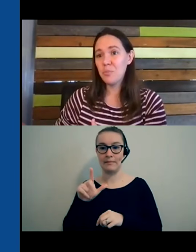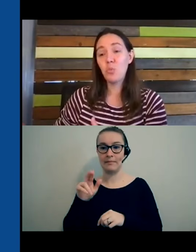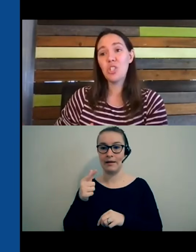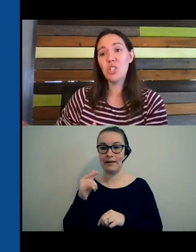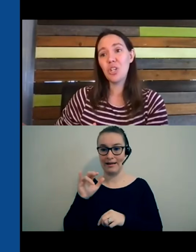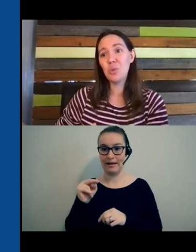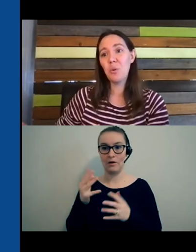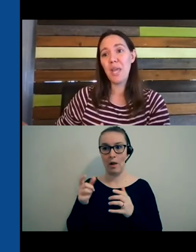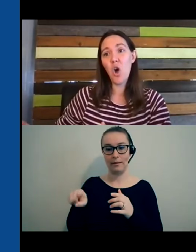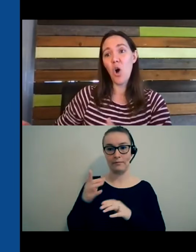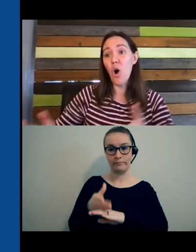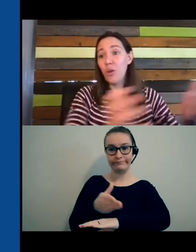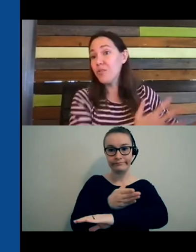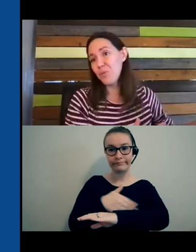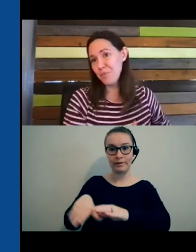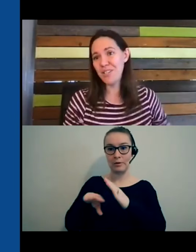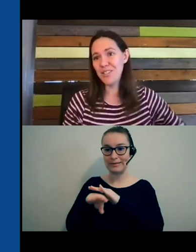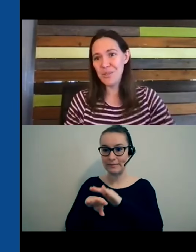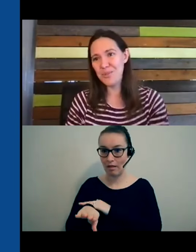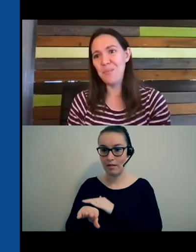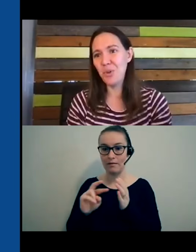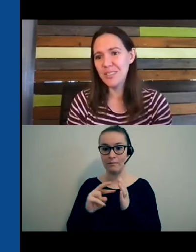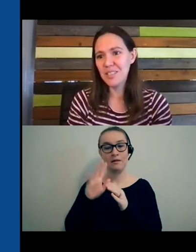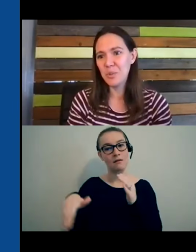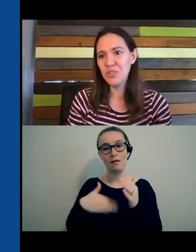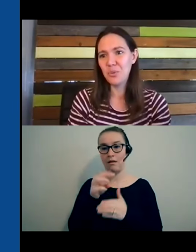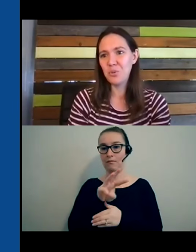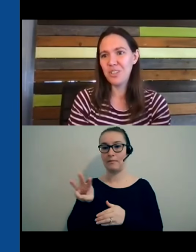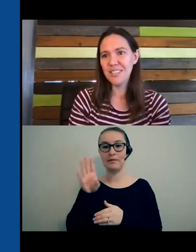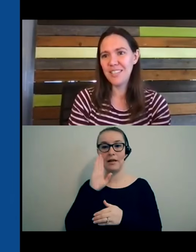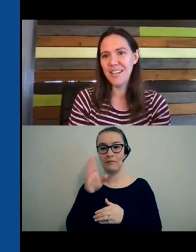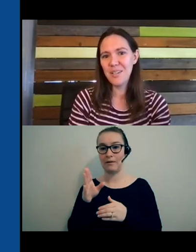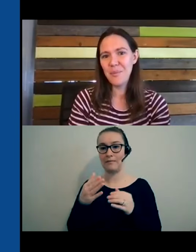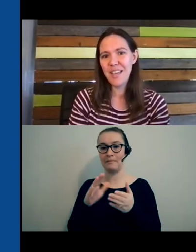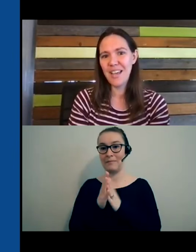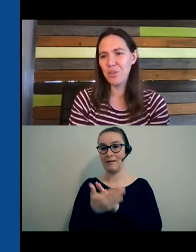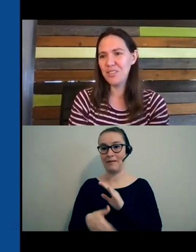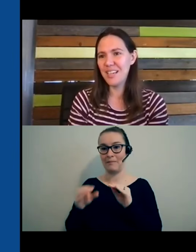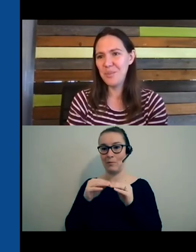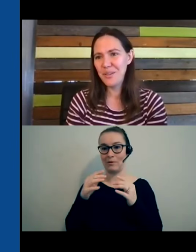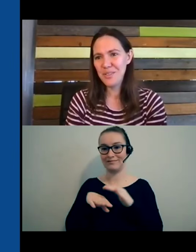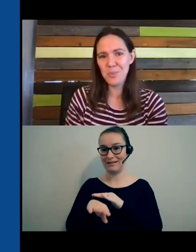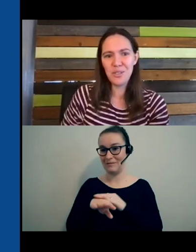which, in turn, will make all of the websites that use them more accessible, so we're really excited about that, and we're excited about these speakers.